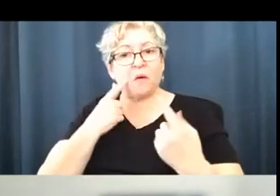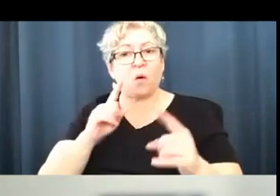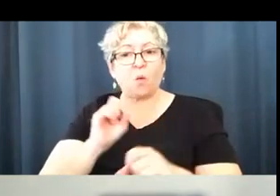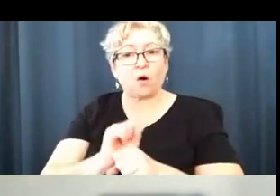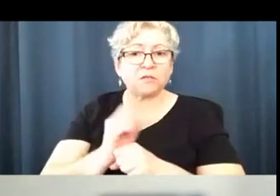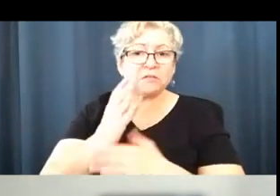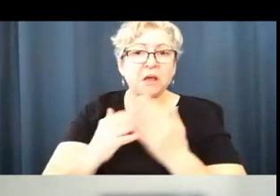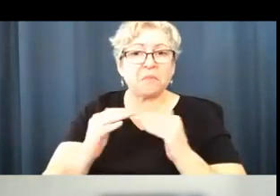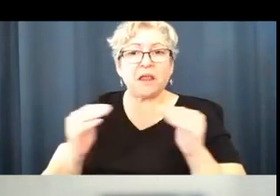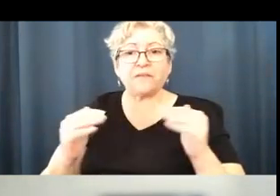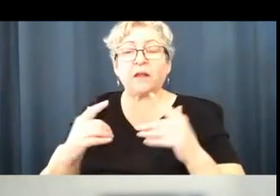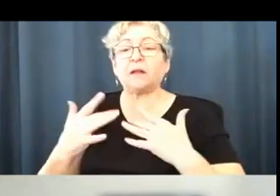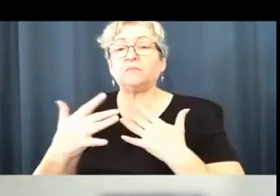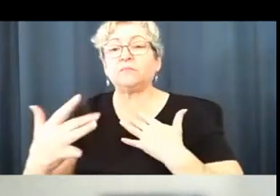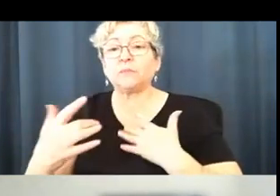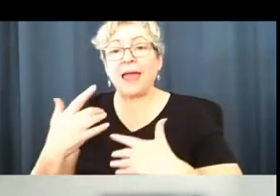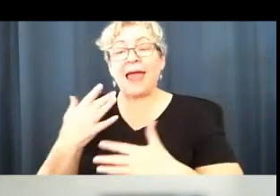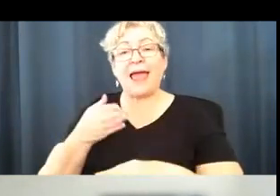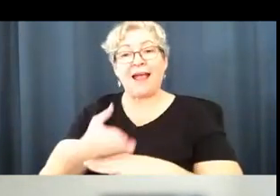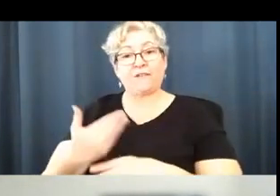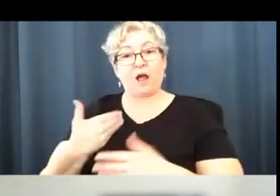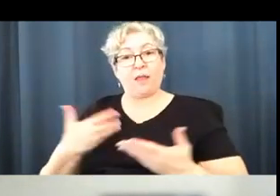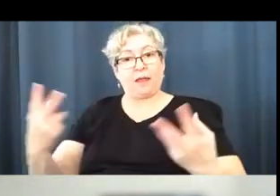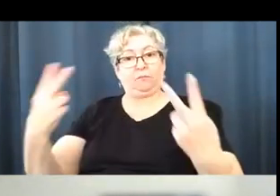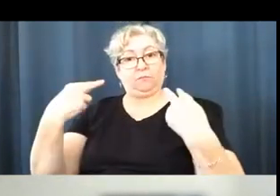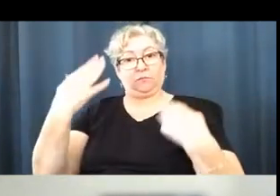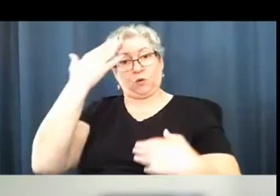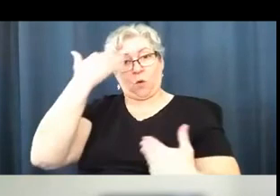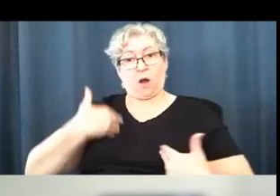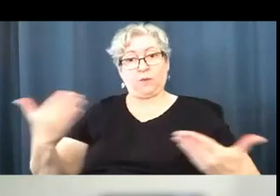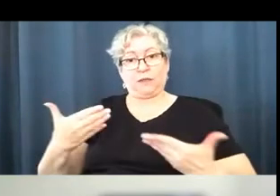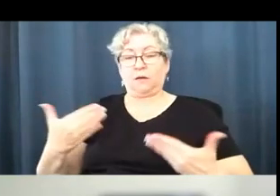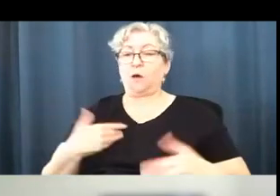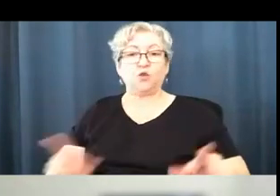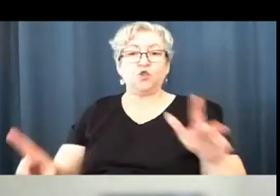And often after that, after I made my presence felt, often I would just show up and stand in the background.